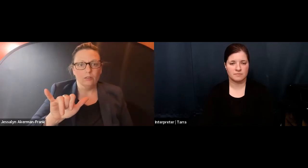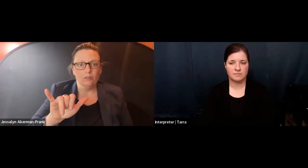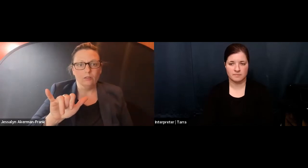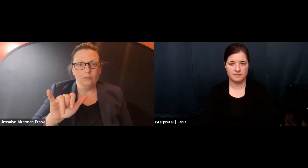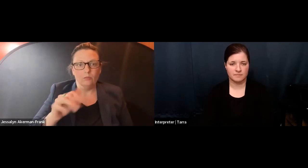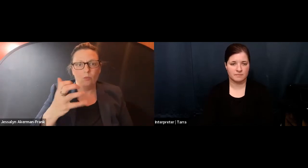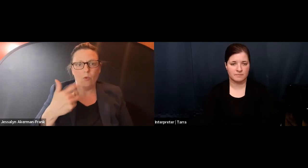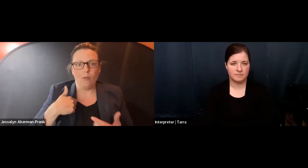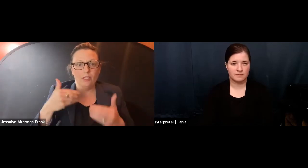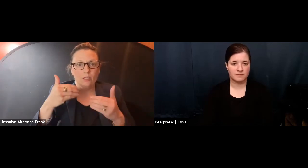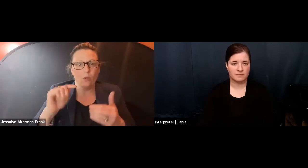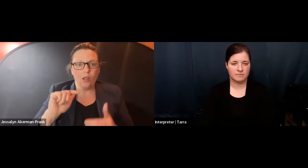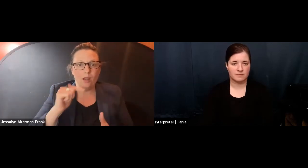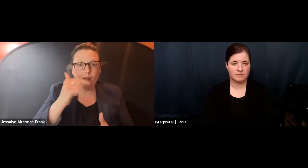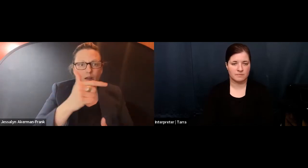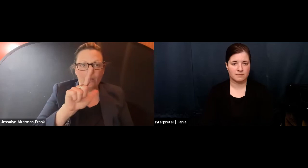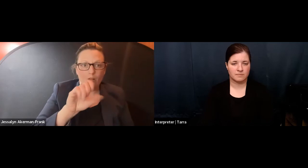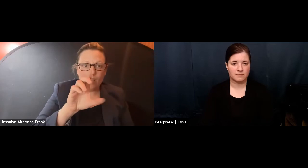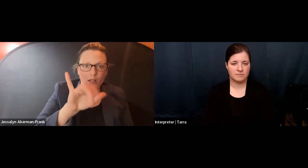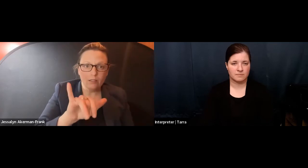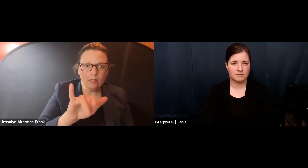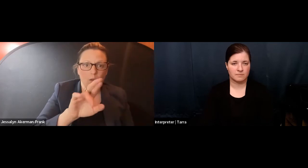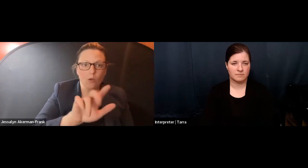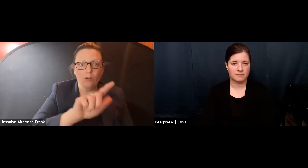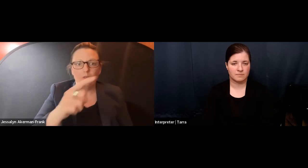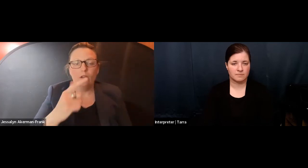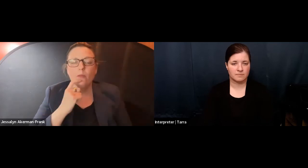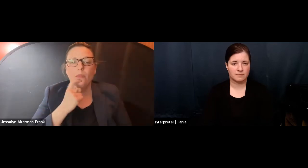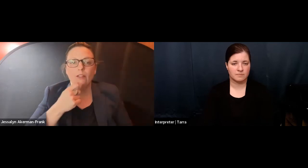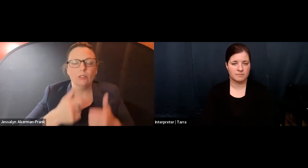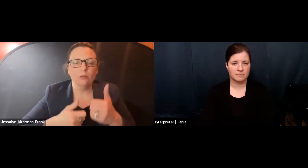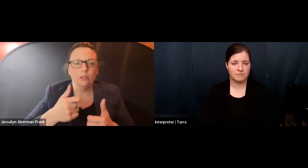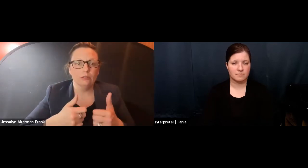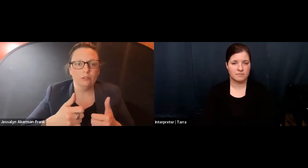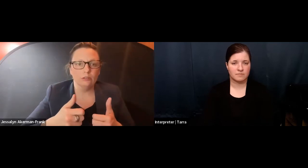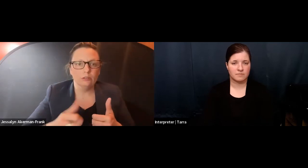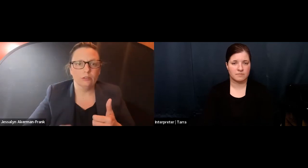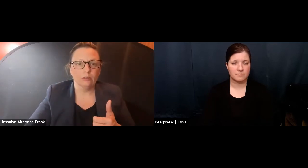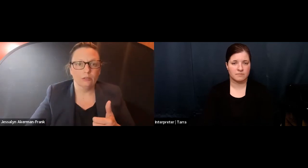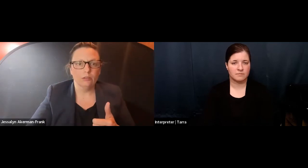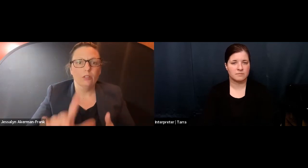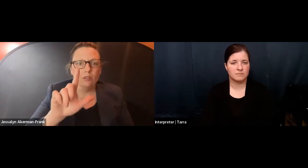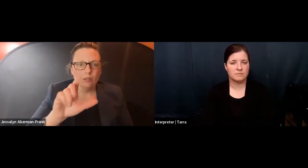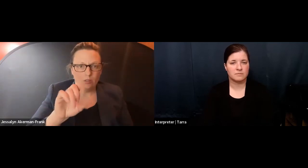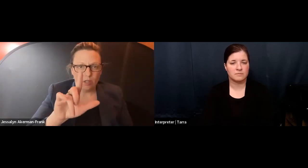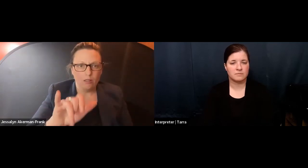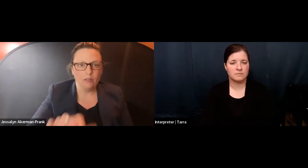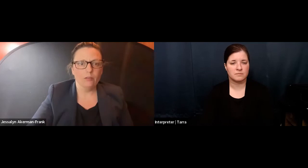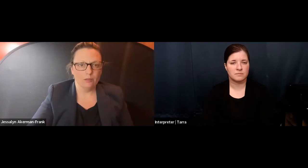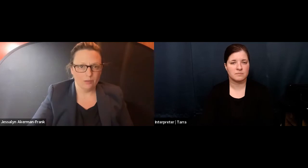Lolly.